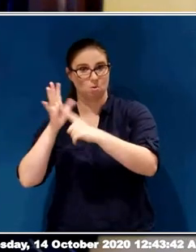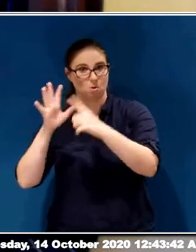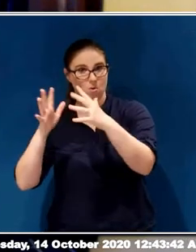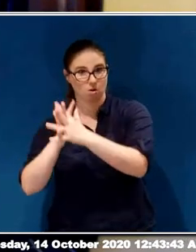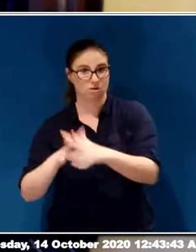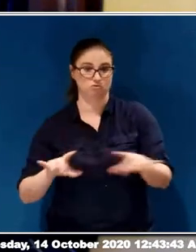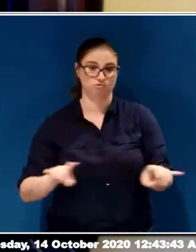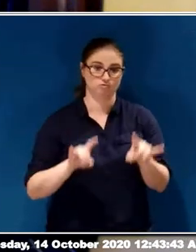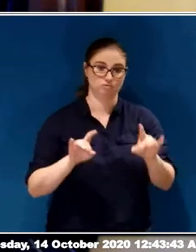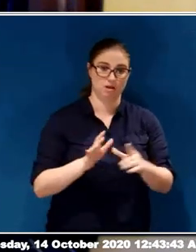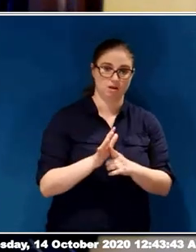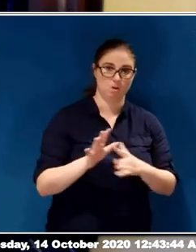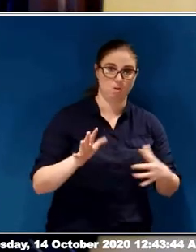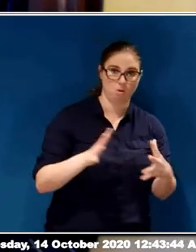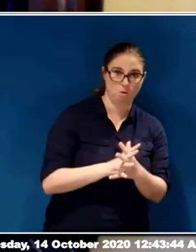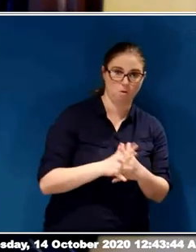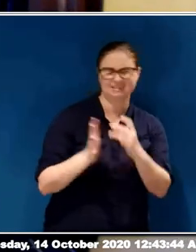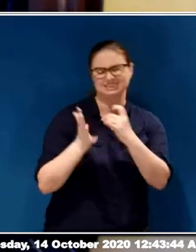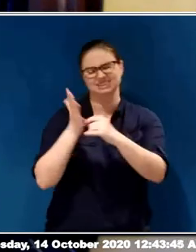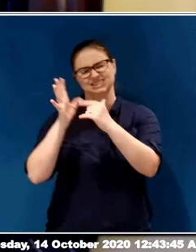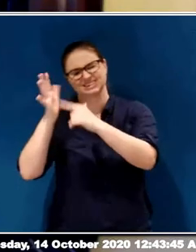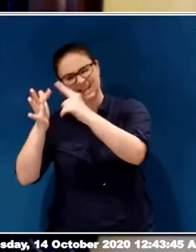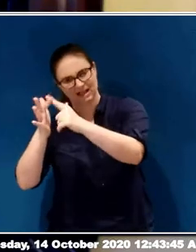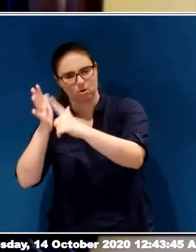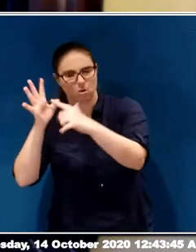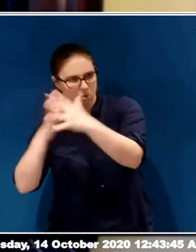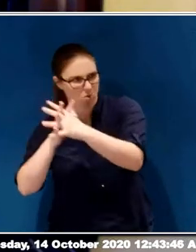However, I would suggest that not all Principals understand that.